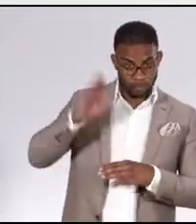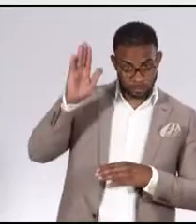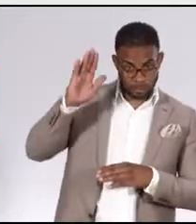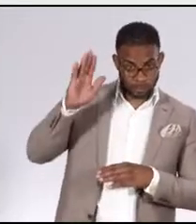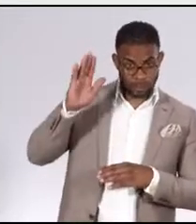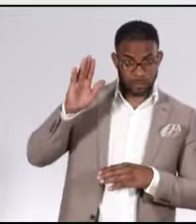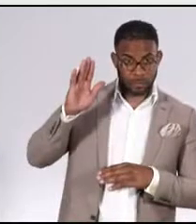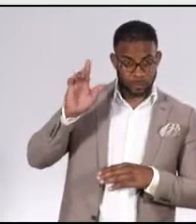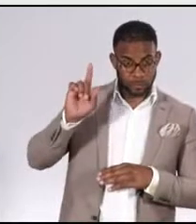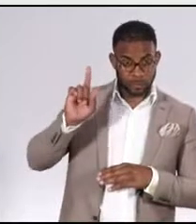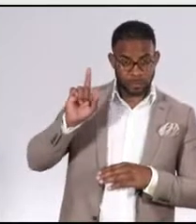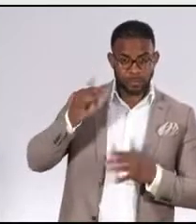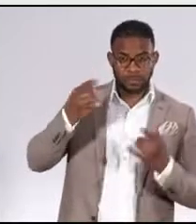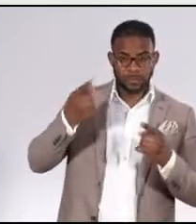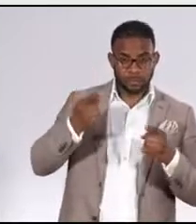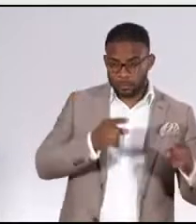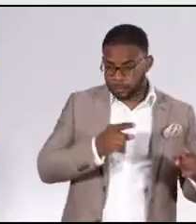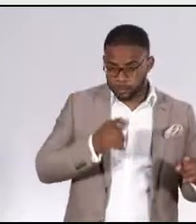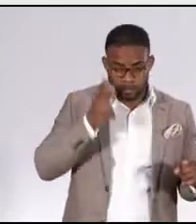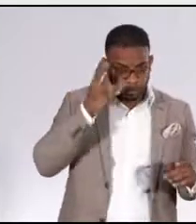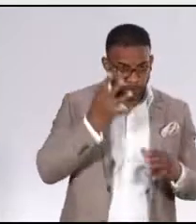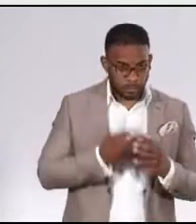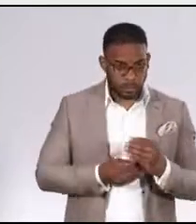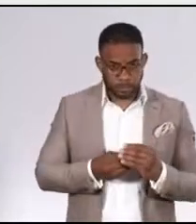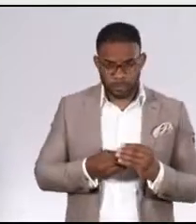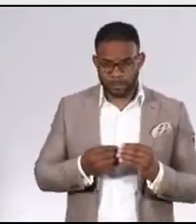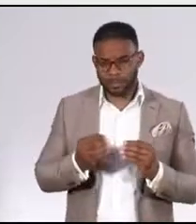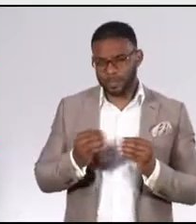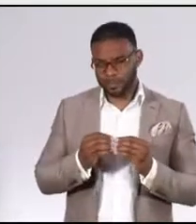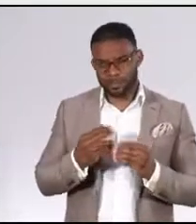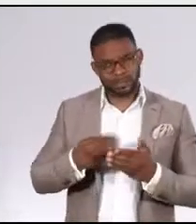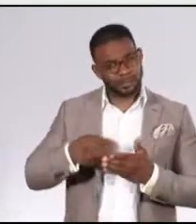the incidence of hearing loss is probably the highest. Mhm.